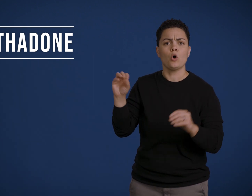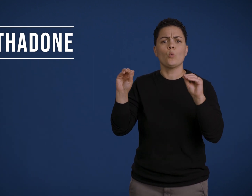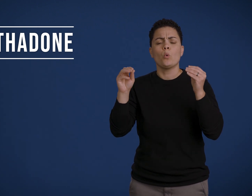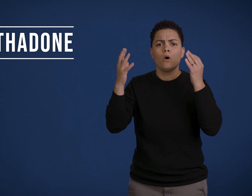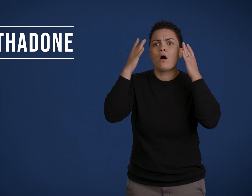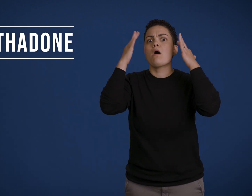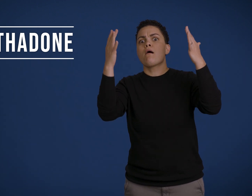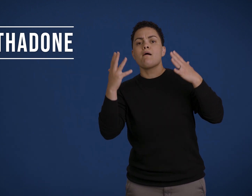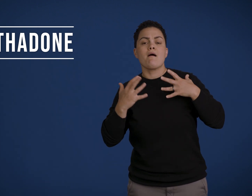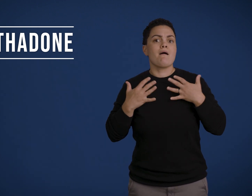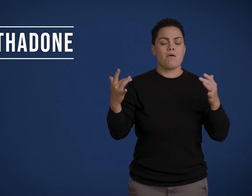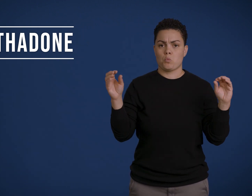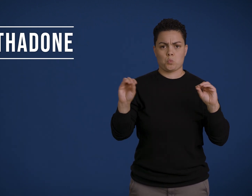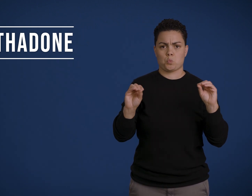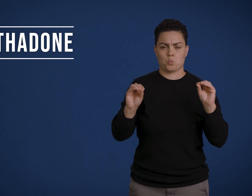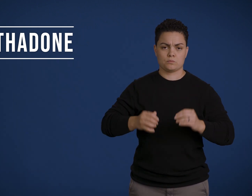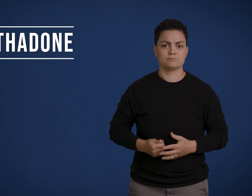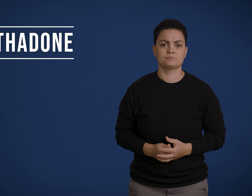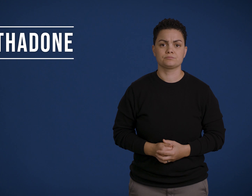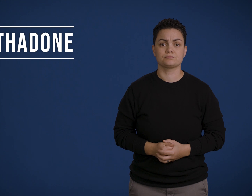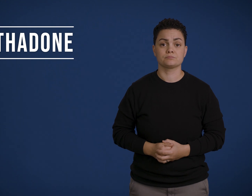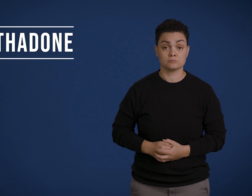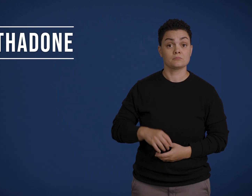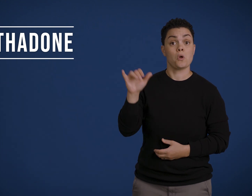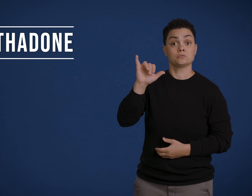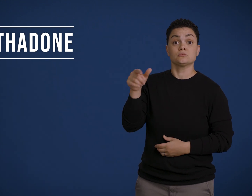that does not cause euphoria in the way that other opioids do.